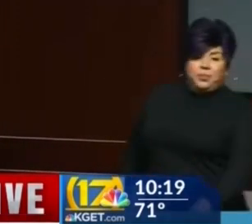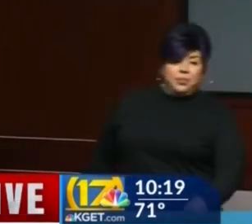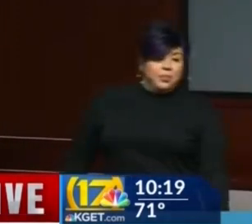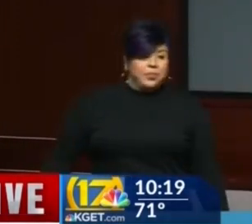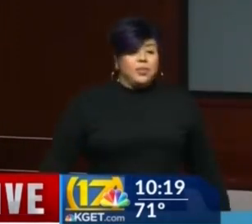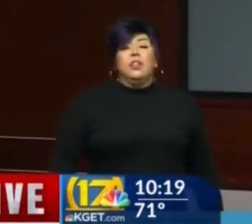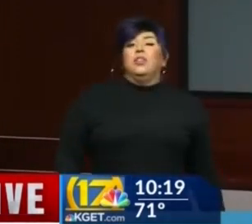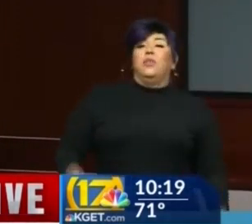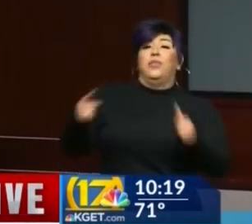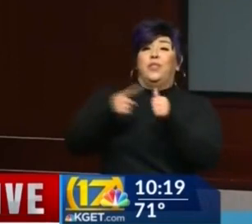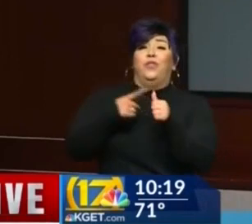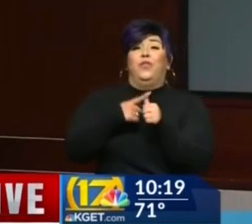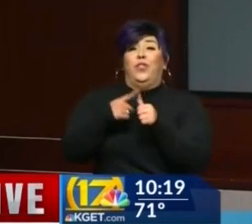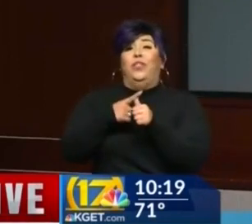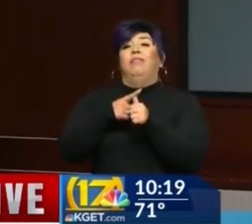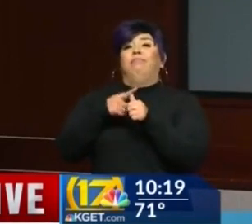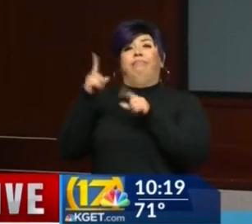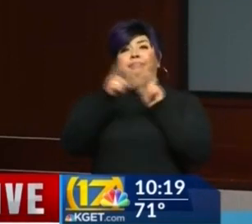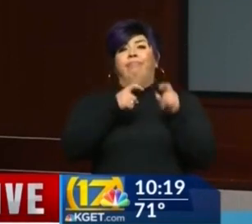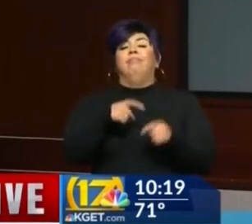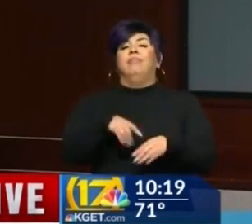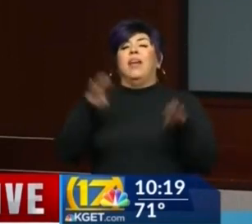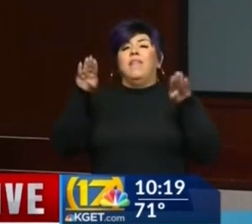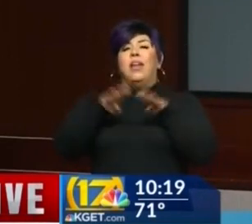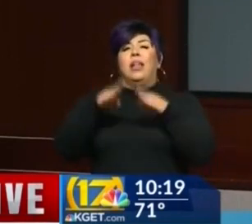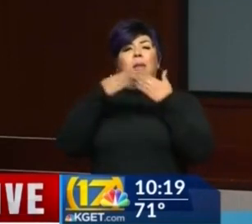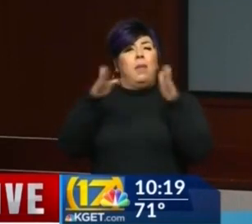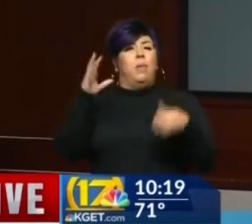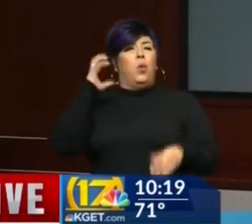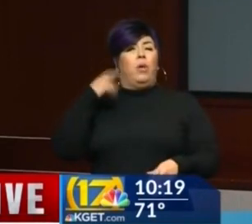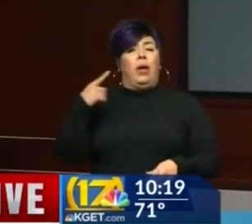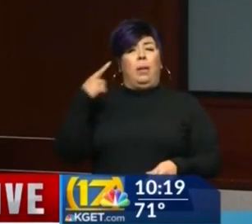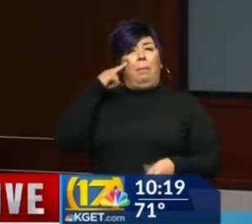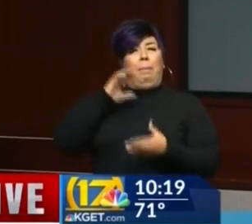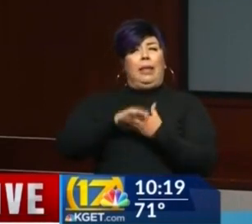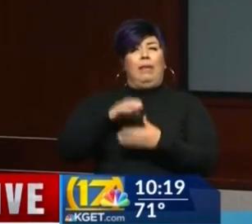ANSWER ANY QUESTIONS THAT YOU MIGHT HAVE.